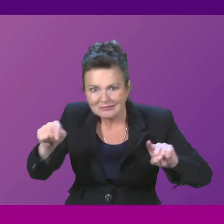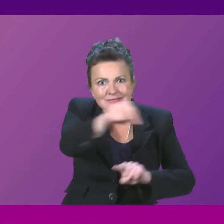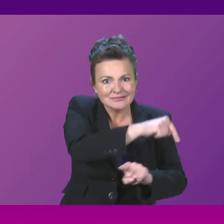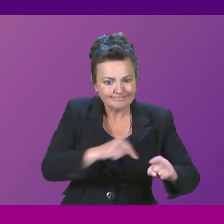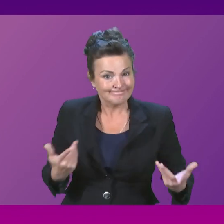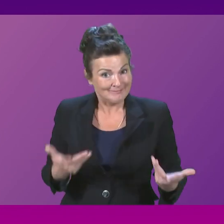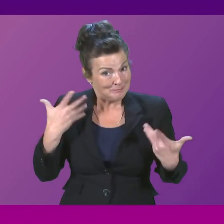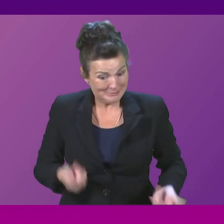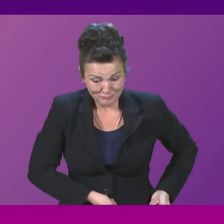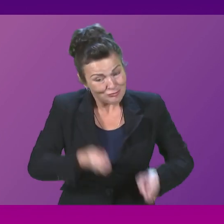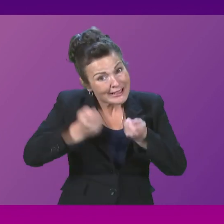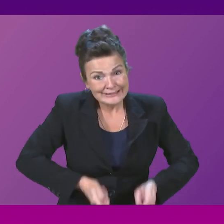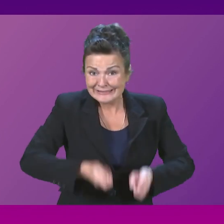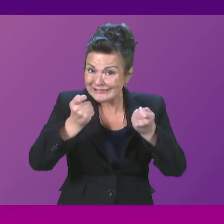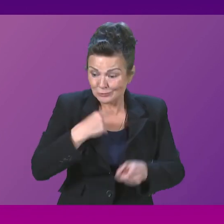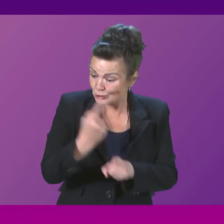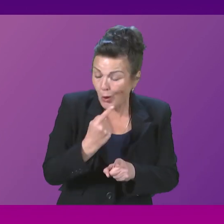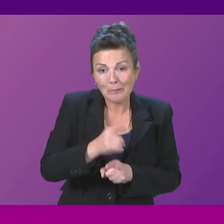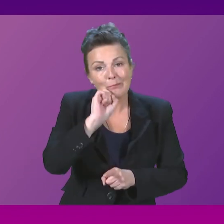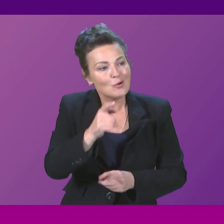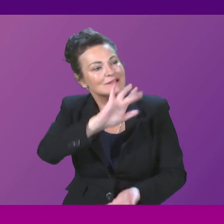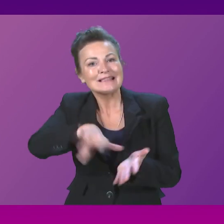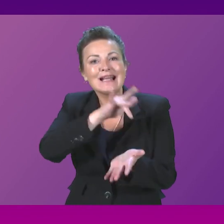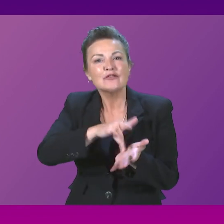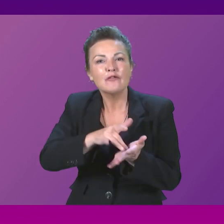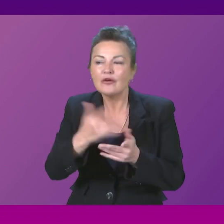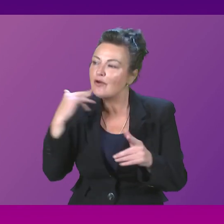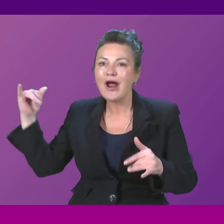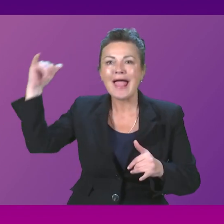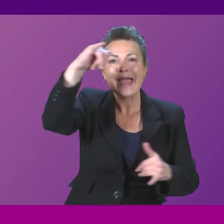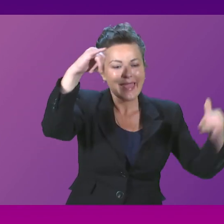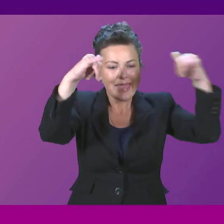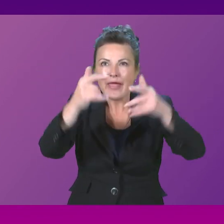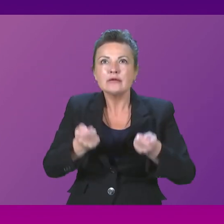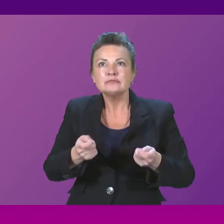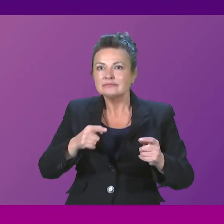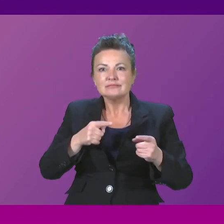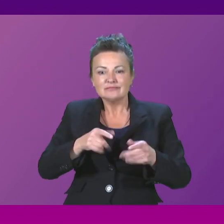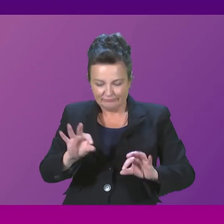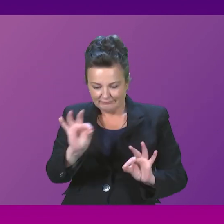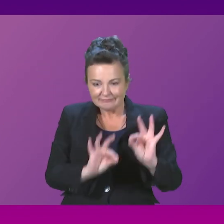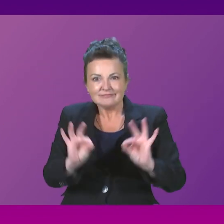now-junked proposals for centralised air traffic control. We need guaranteed connectivity and reliability.